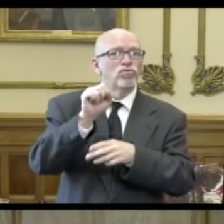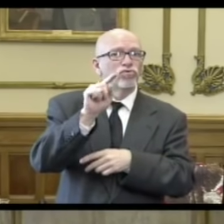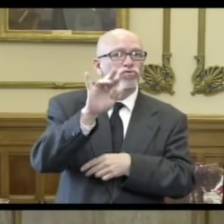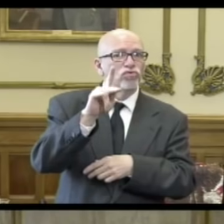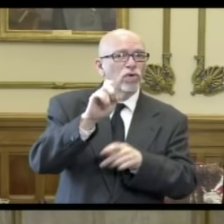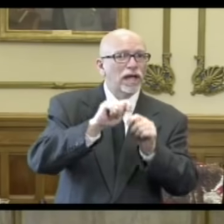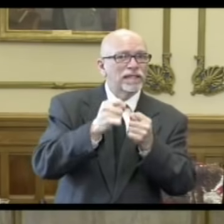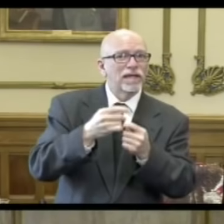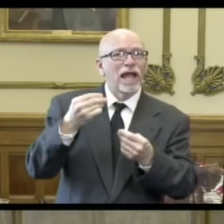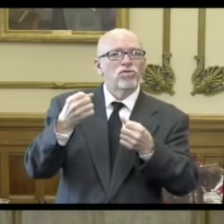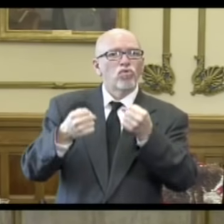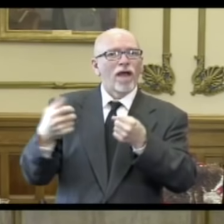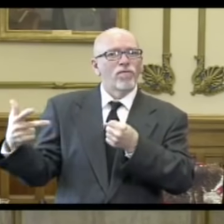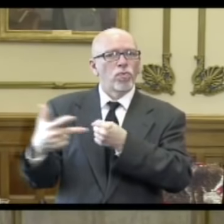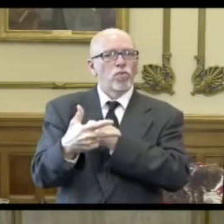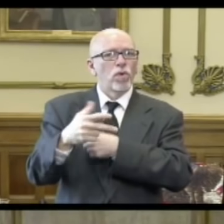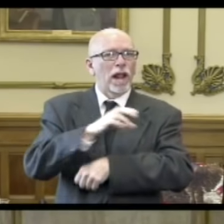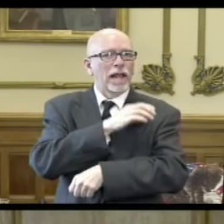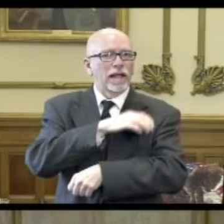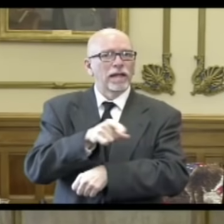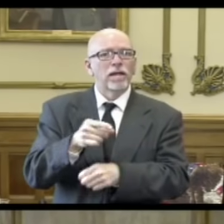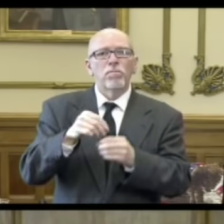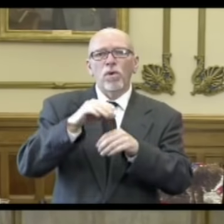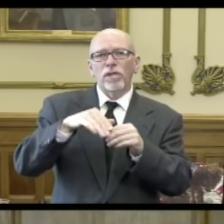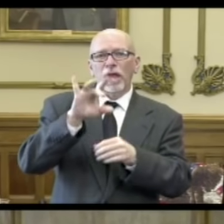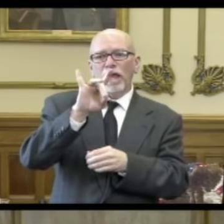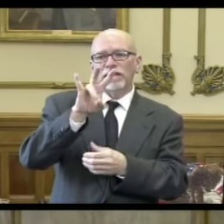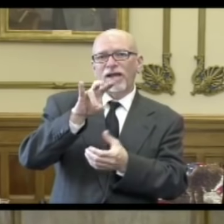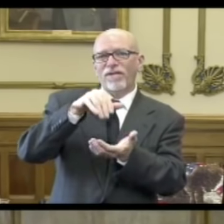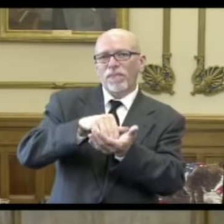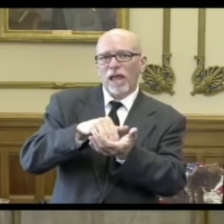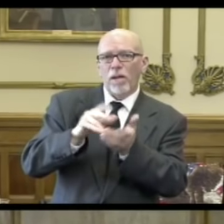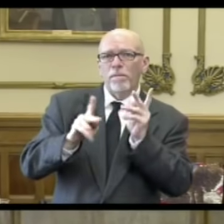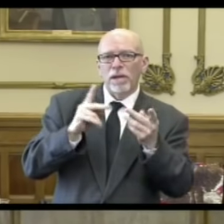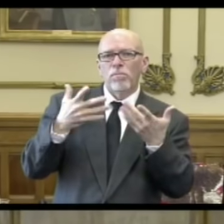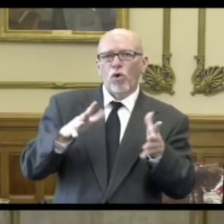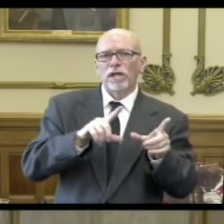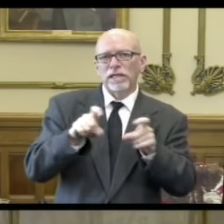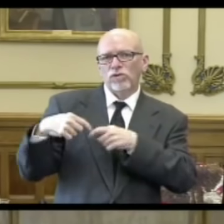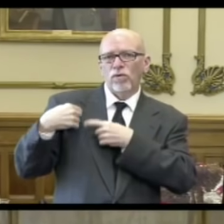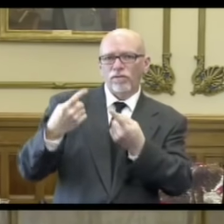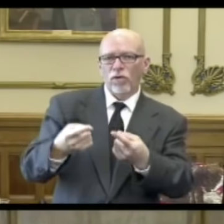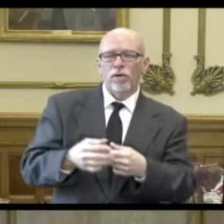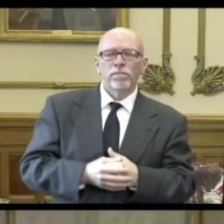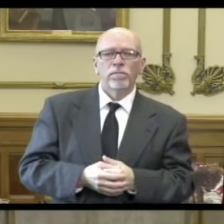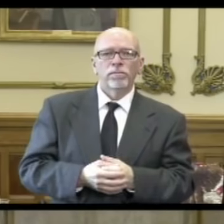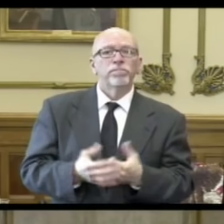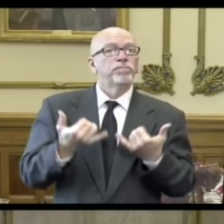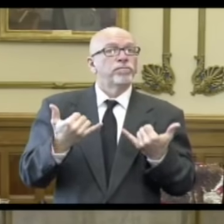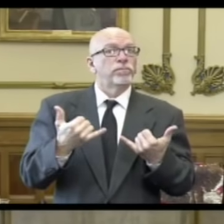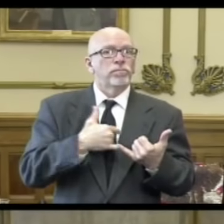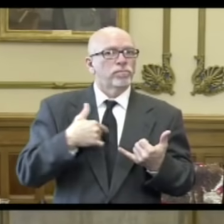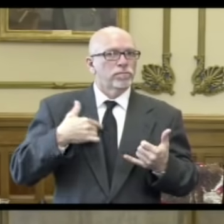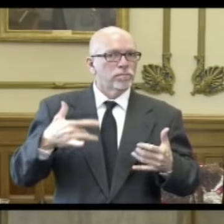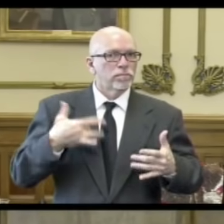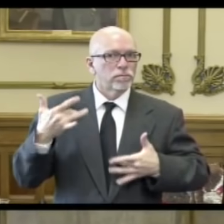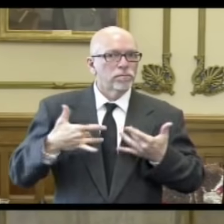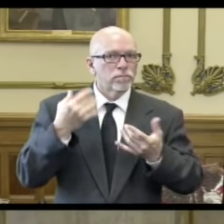COVERT TESTING CAPACITY FROM THE BEGINNING OF OUR RESPONSE BY USING OUR STRIKE TEAMS AND OUR DRIVE TO CLINICS AND MORE